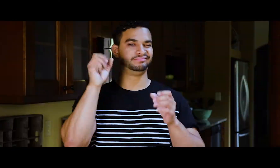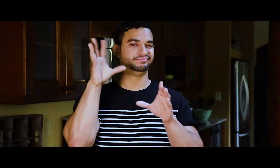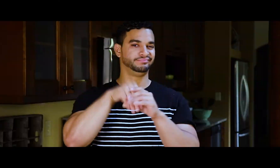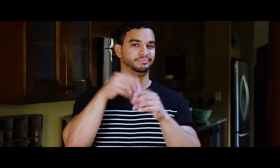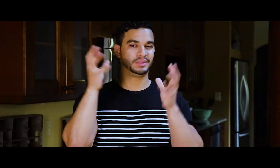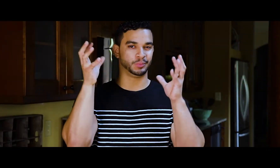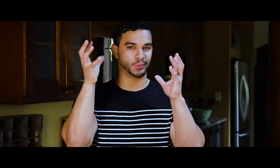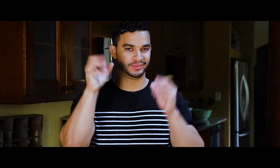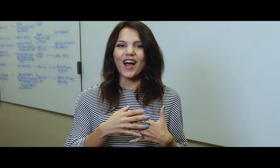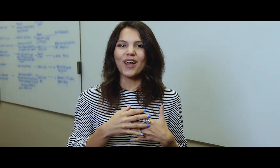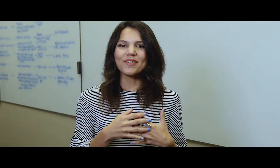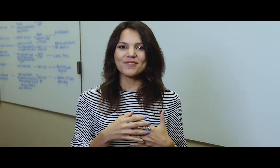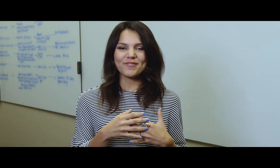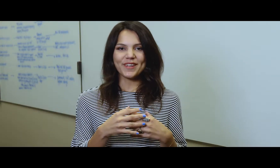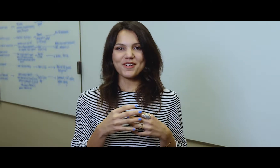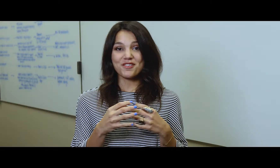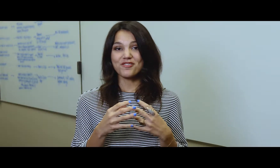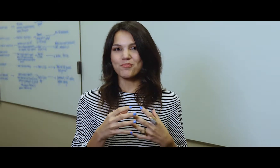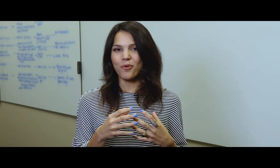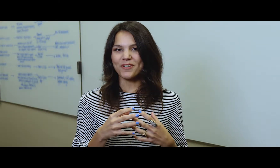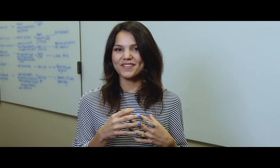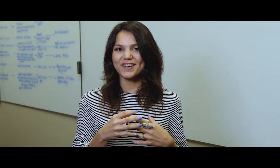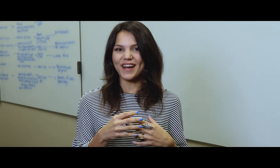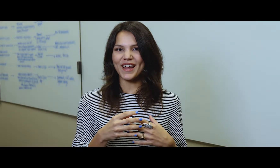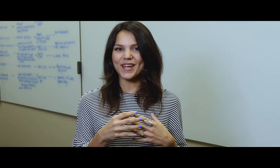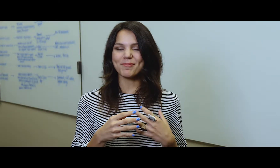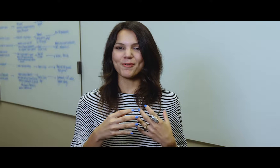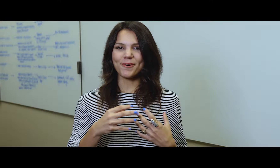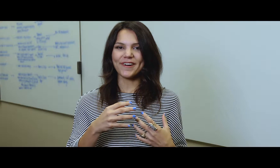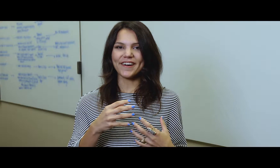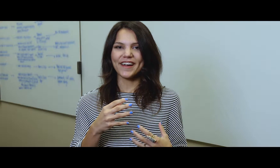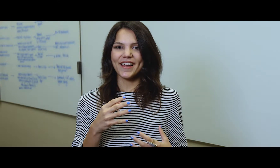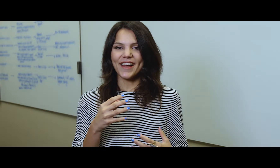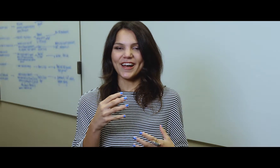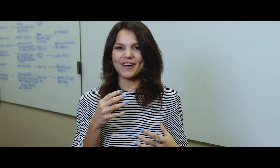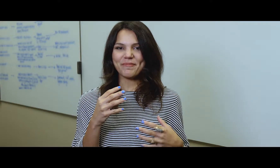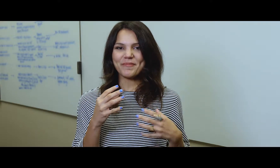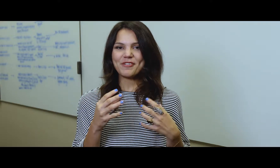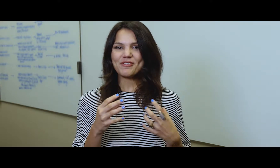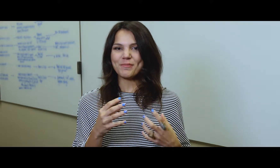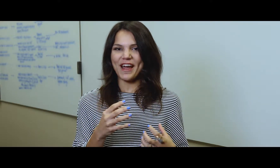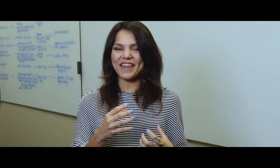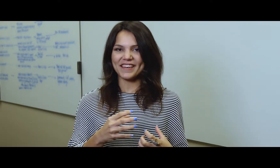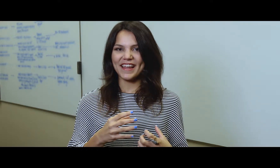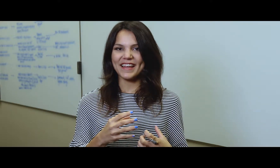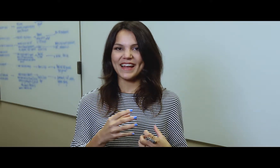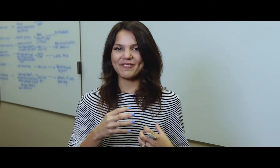I played basketball. I wasn't really the sports type or the super-athletic.